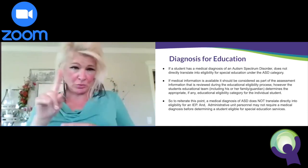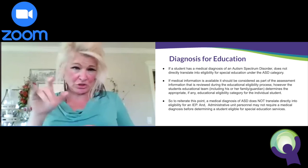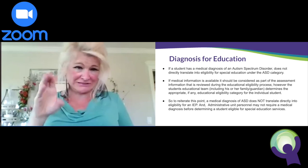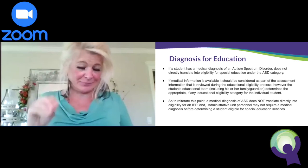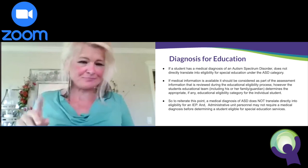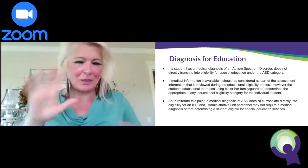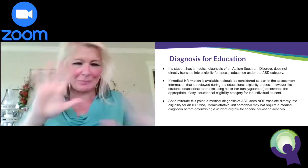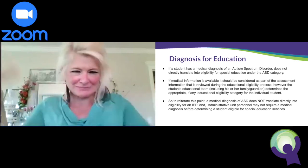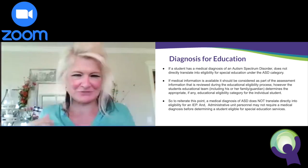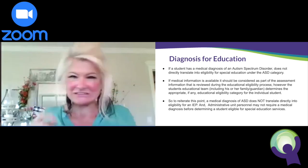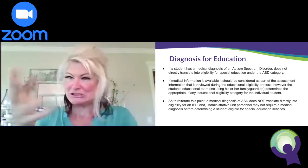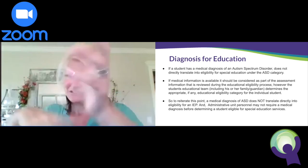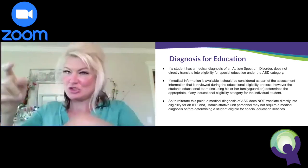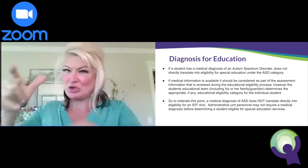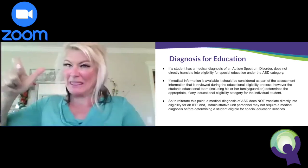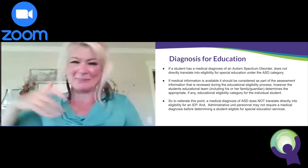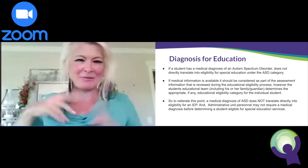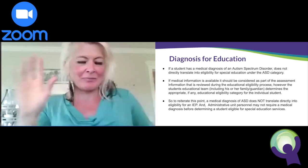I want to make sure that kids are at